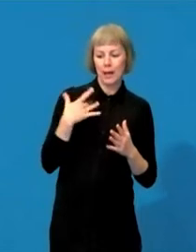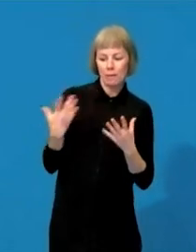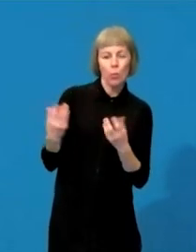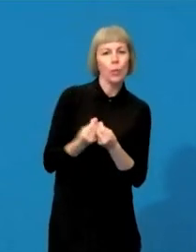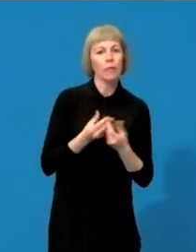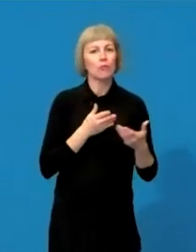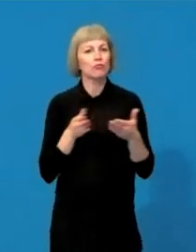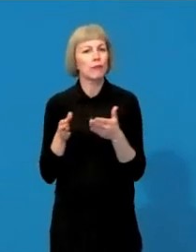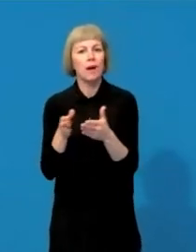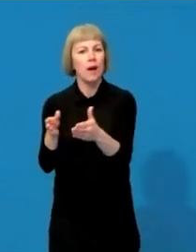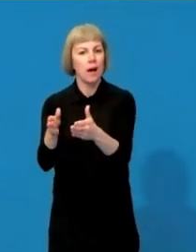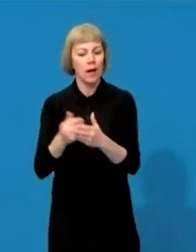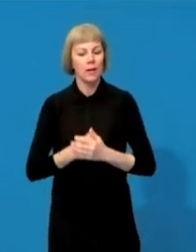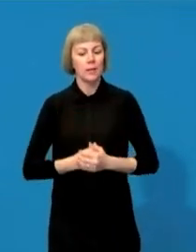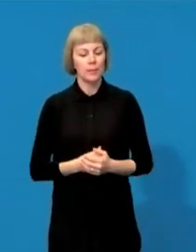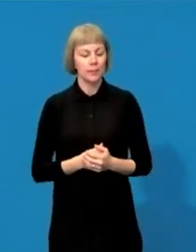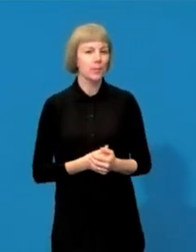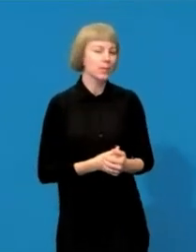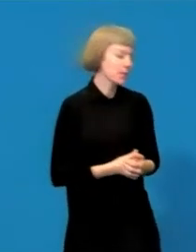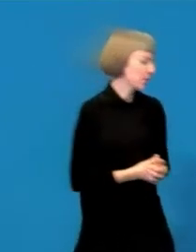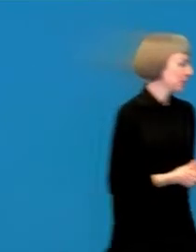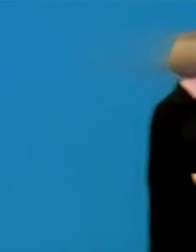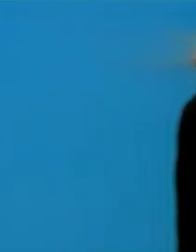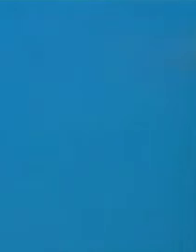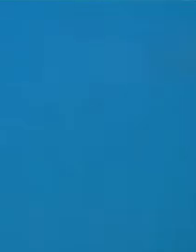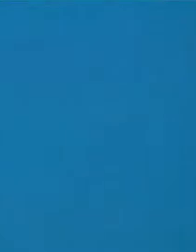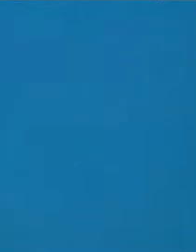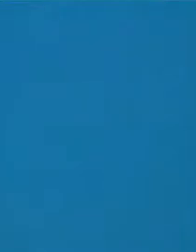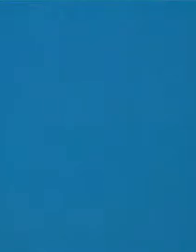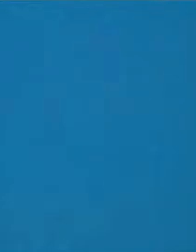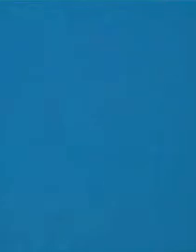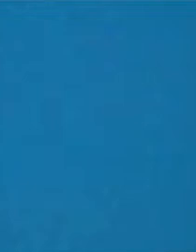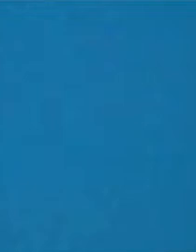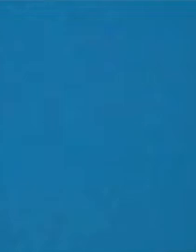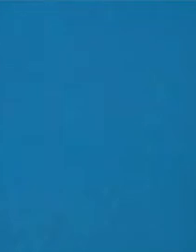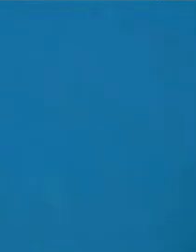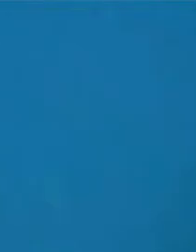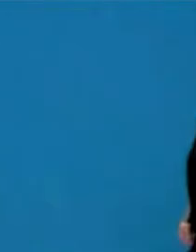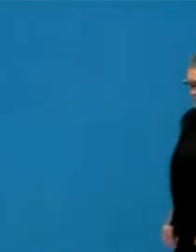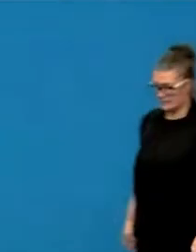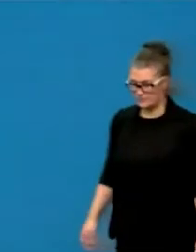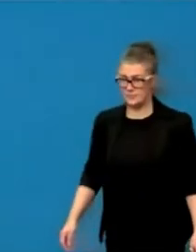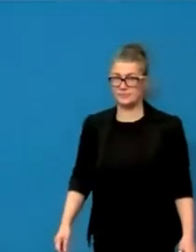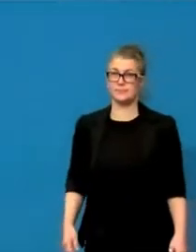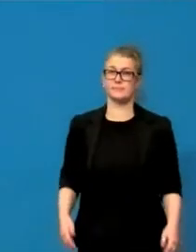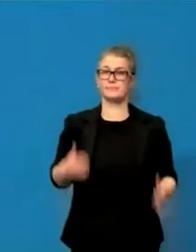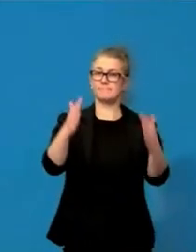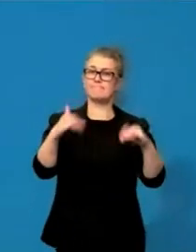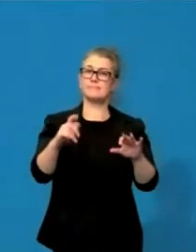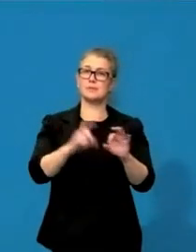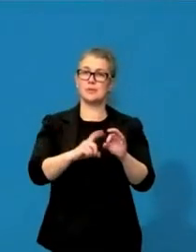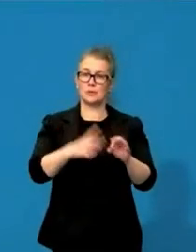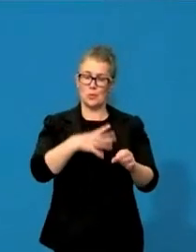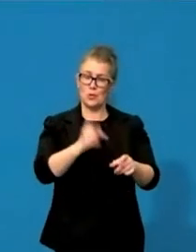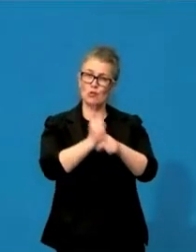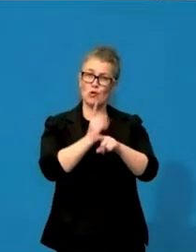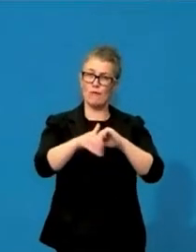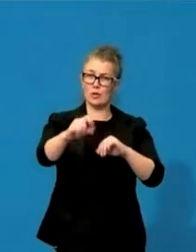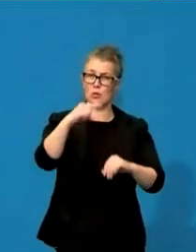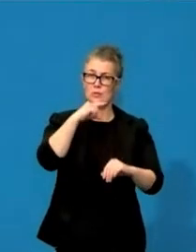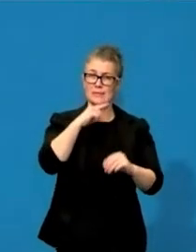Now, I just want to talk about Bubbaboy and how you came to